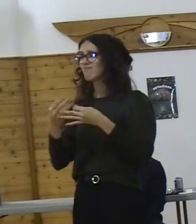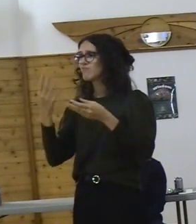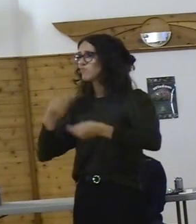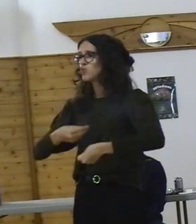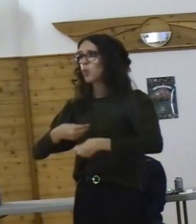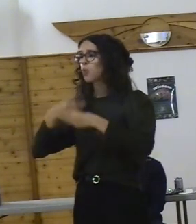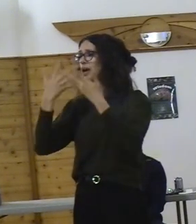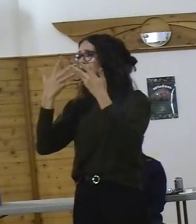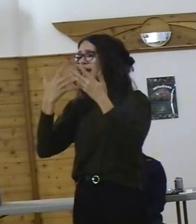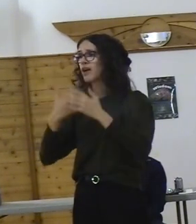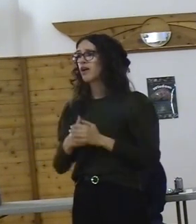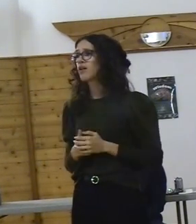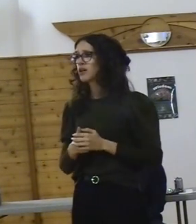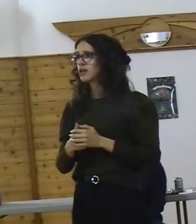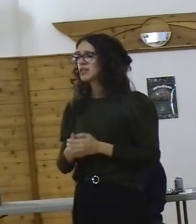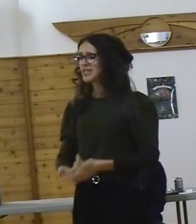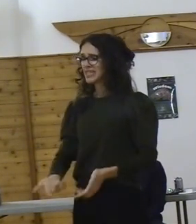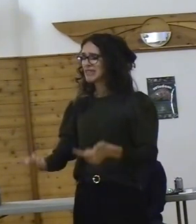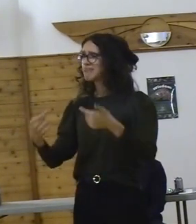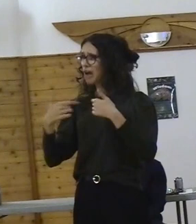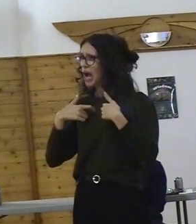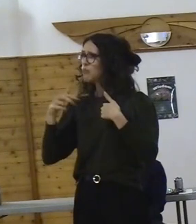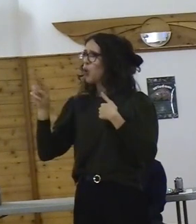I'm a residential survivor.